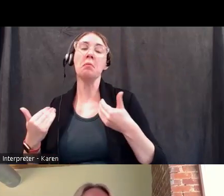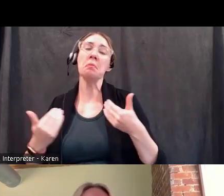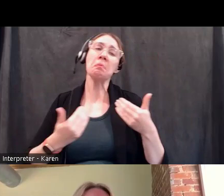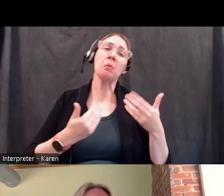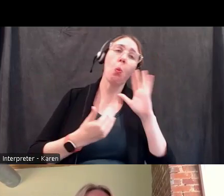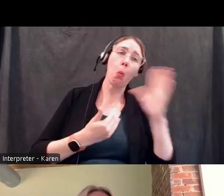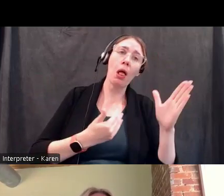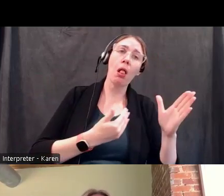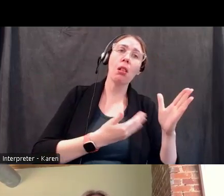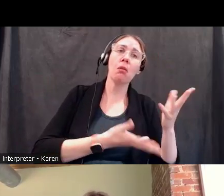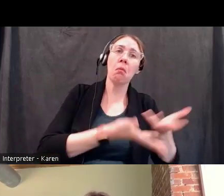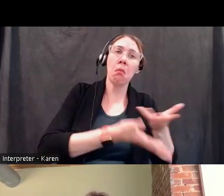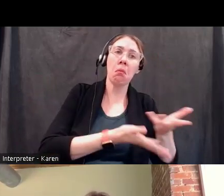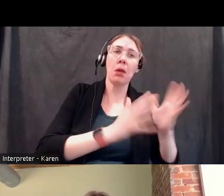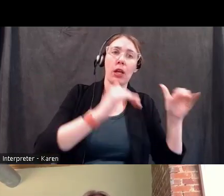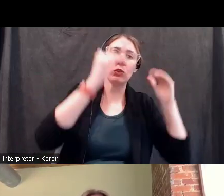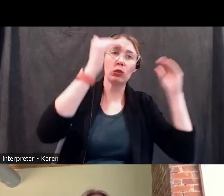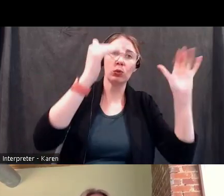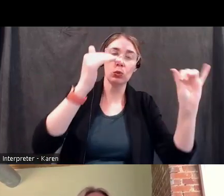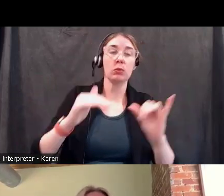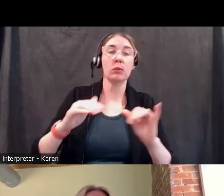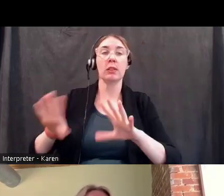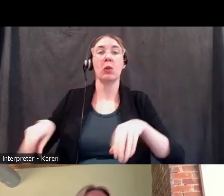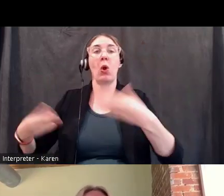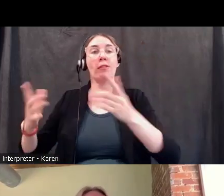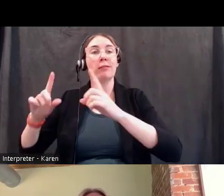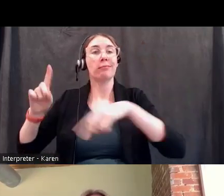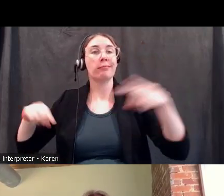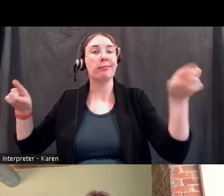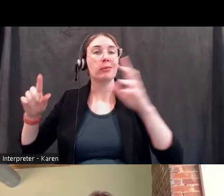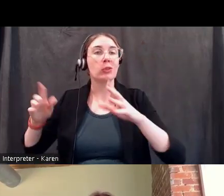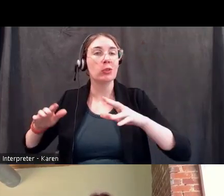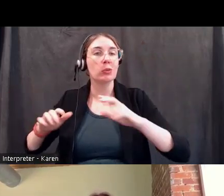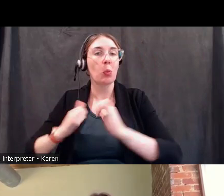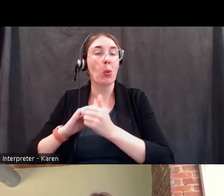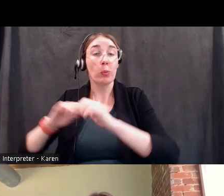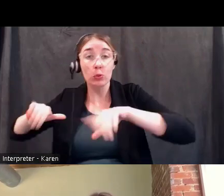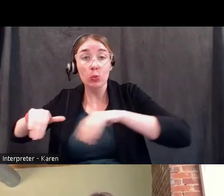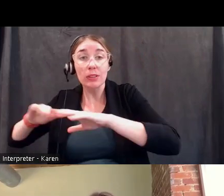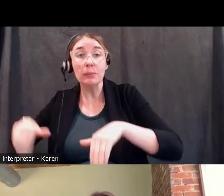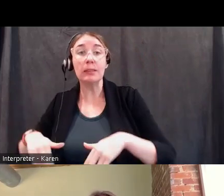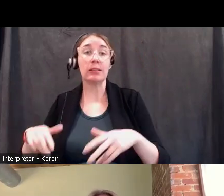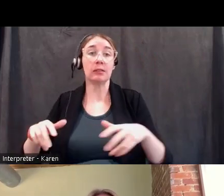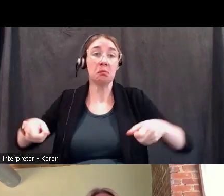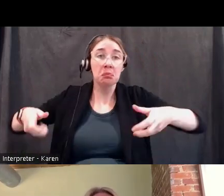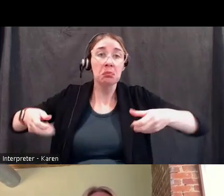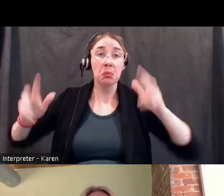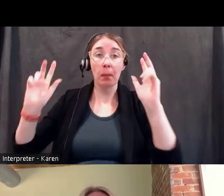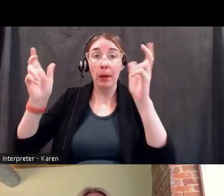offer a variety of sports as well that includes swimming, they have wheelchair basketball, and some other things. Which is really cool.